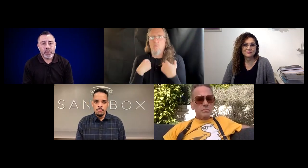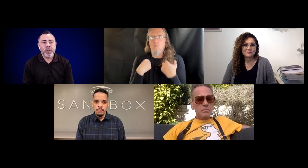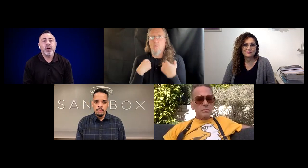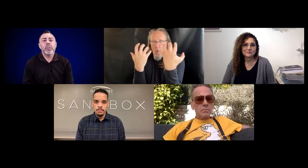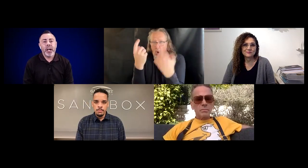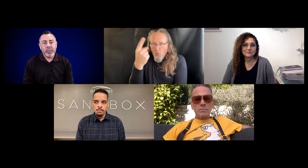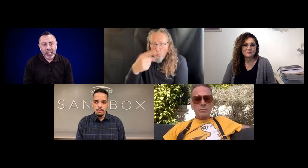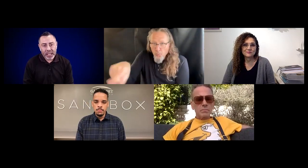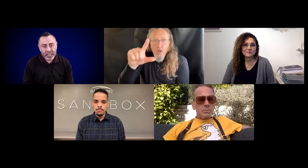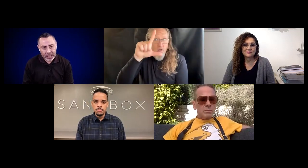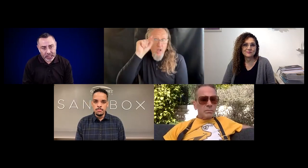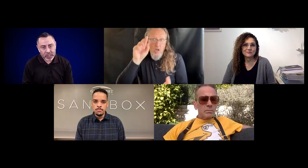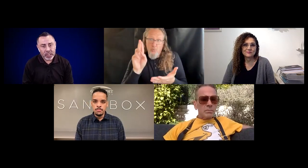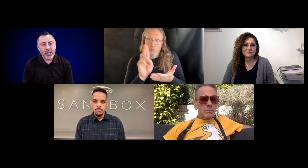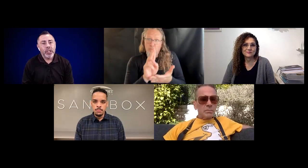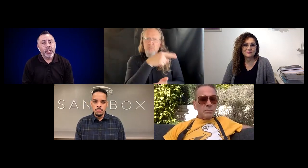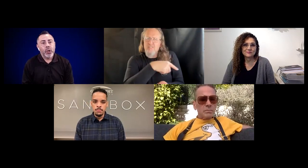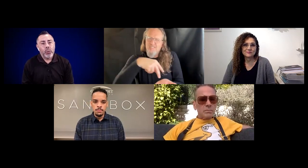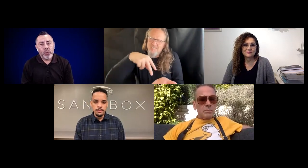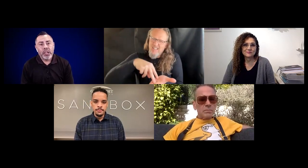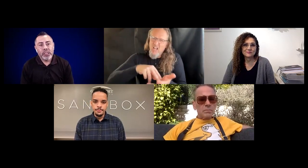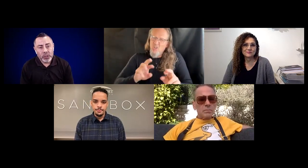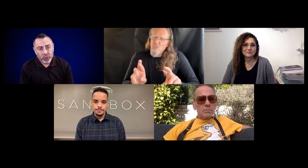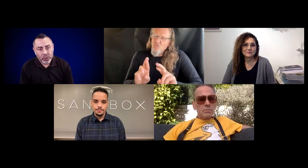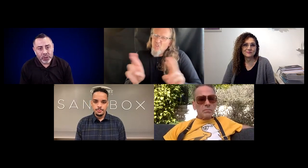Bottom line is, Gallaudet University stands ready to support you, ready to support your center.